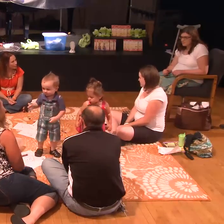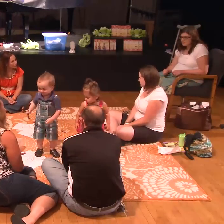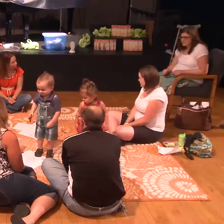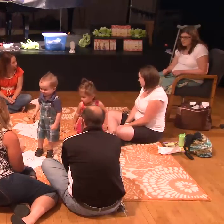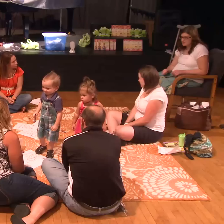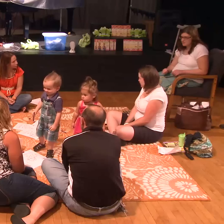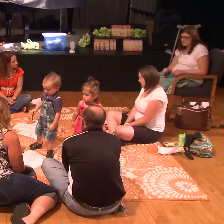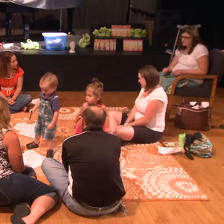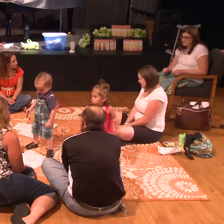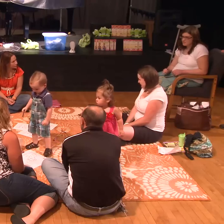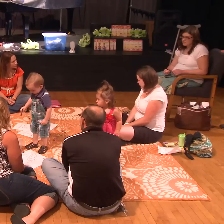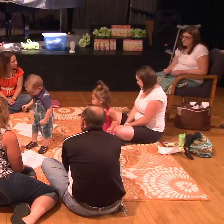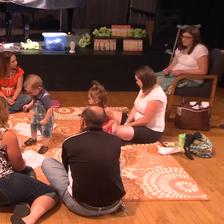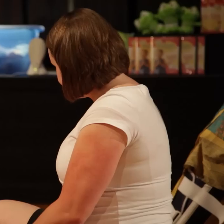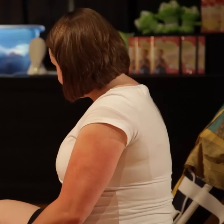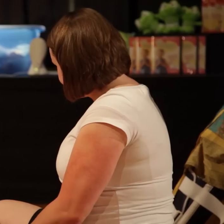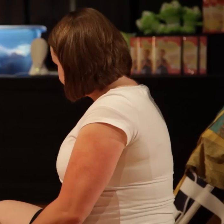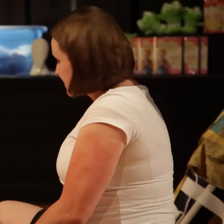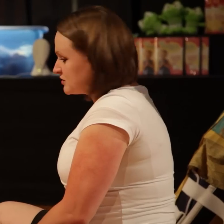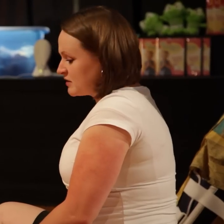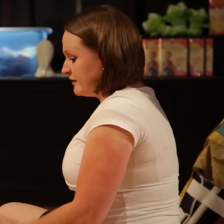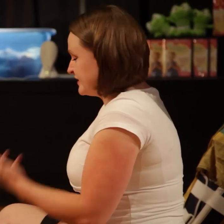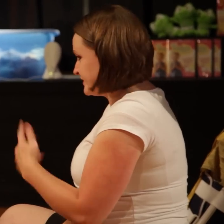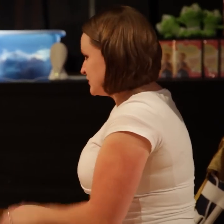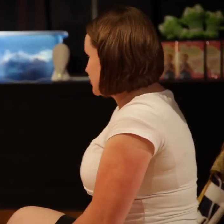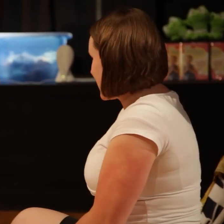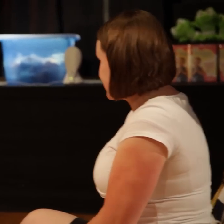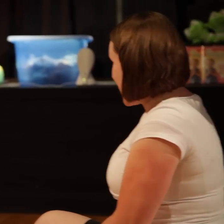Do you know Amy English? No, I don't. Okay. The Canyons.